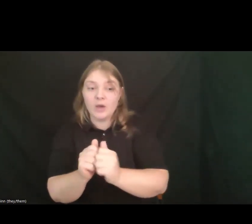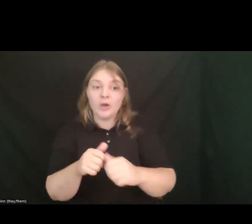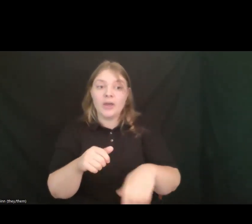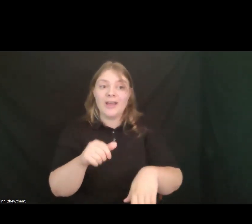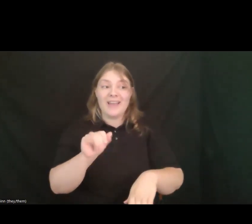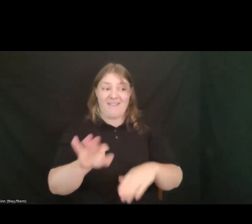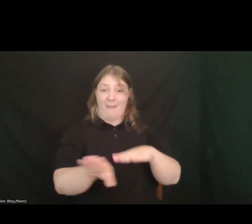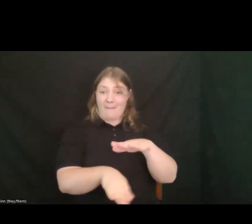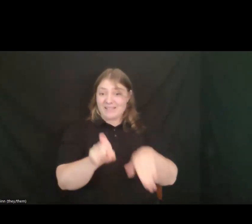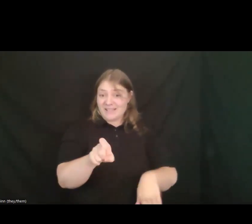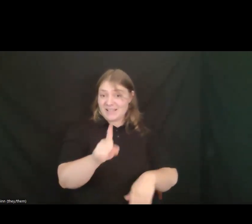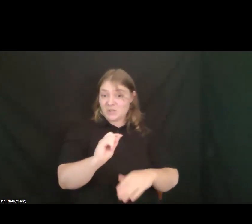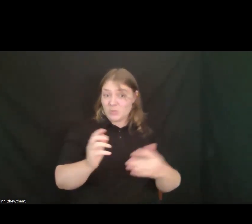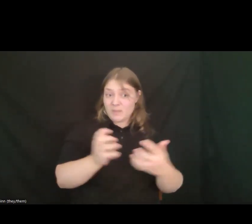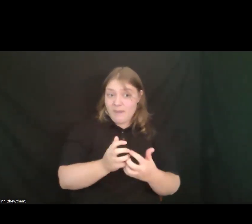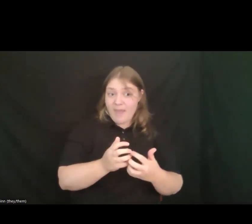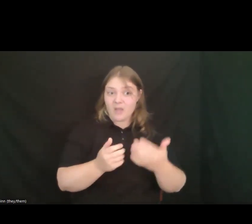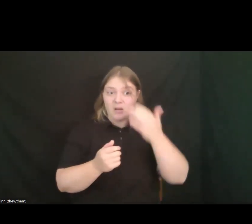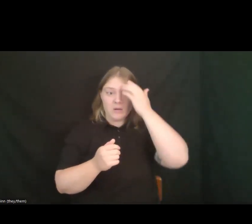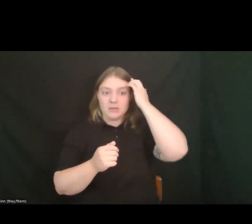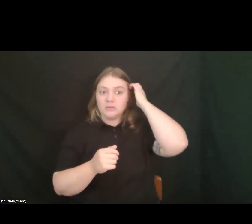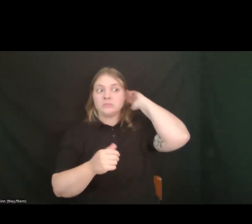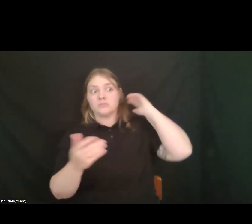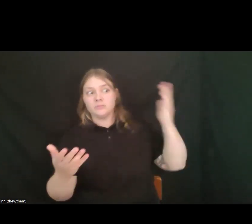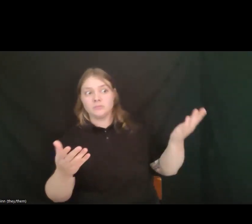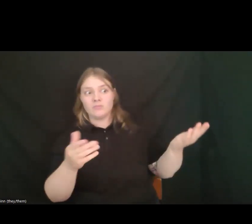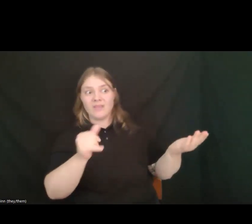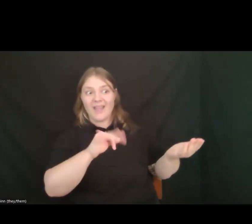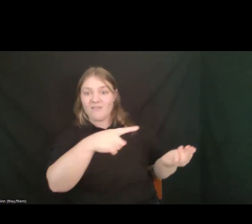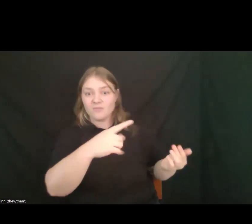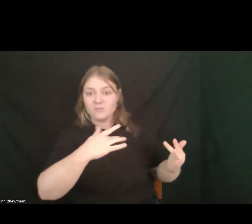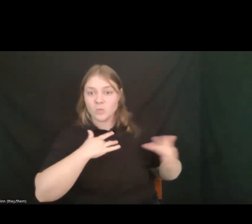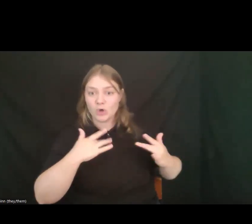to be met for they don't care what I have to say if you are worrying about today they just